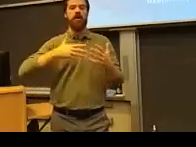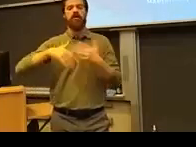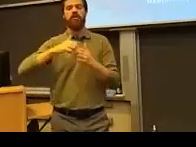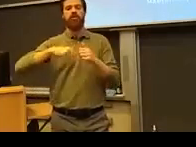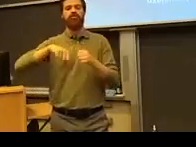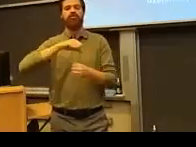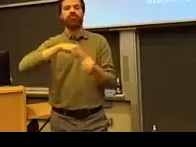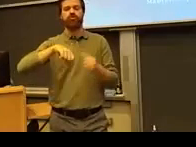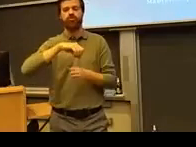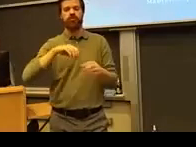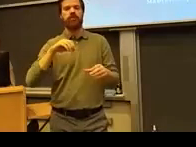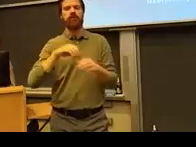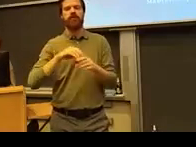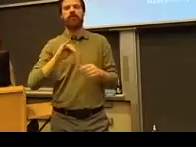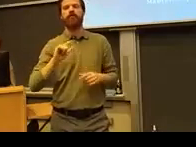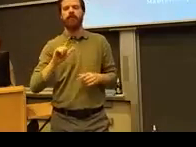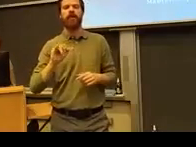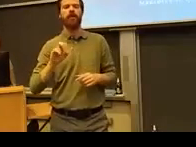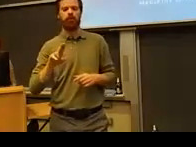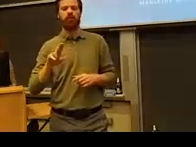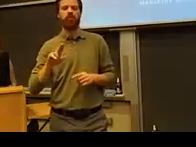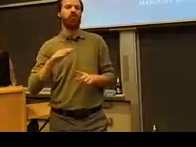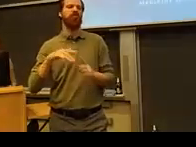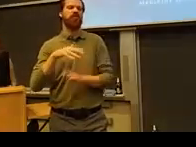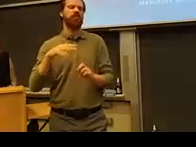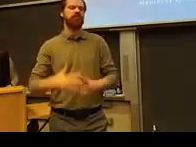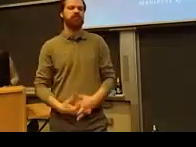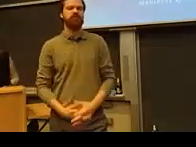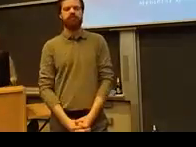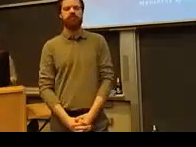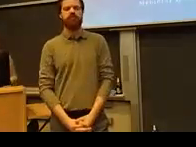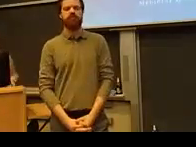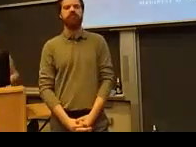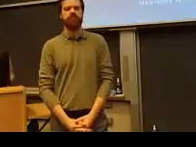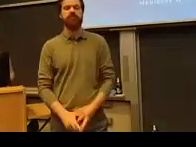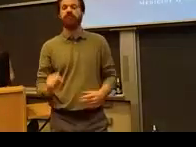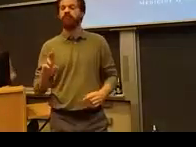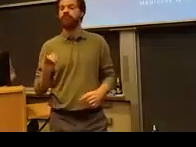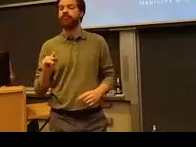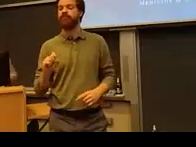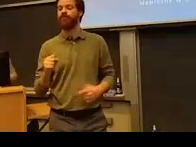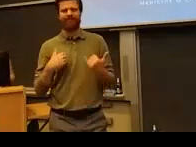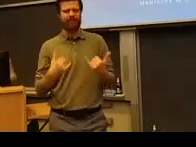a milu environment so Summits where are we now it's really hard to describe what our unit is